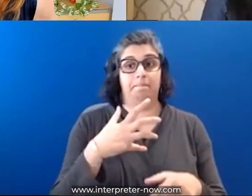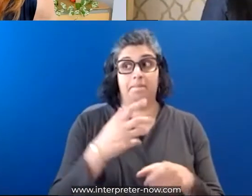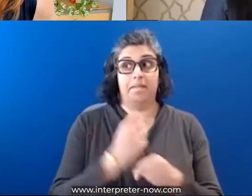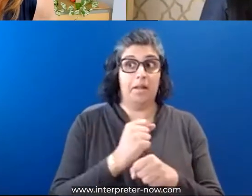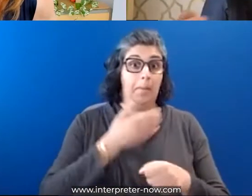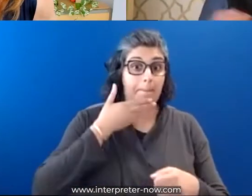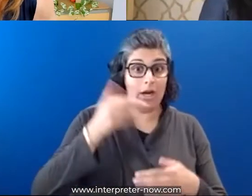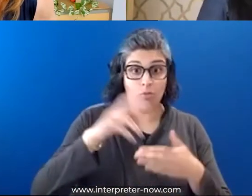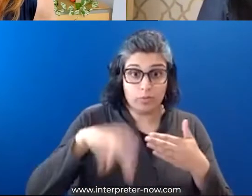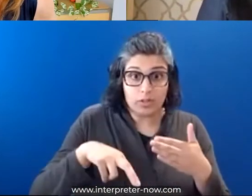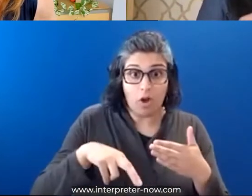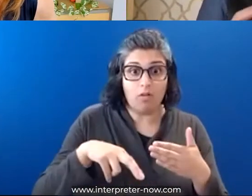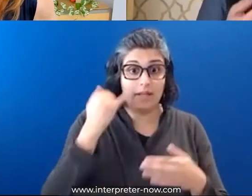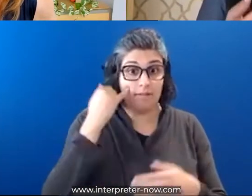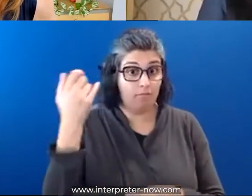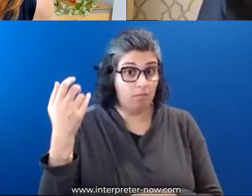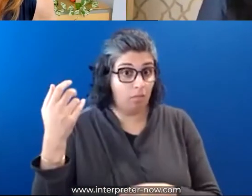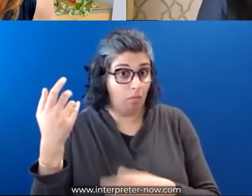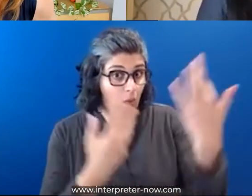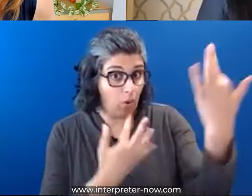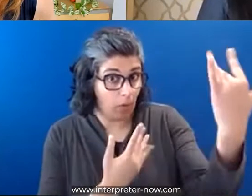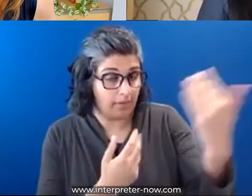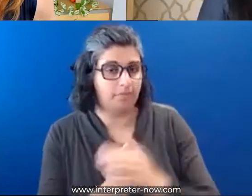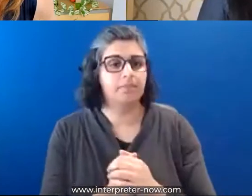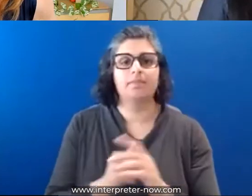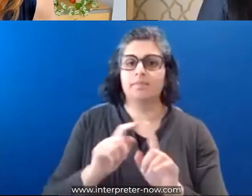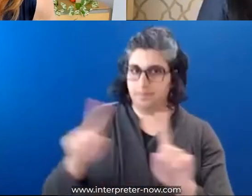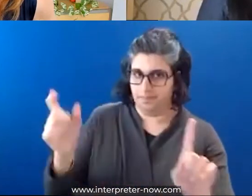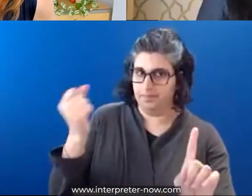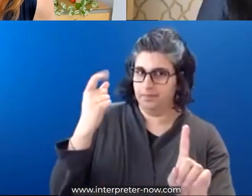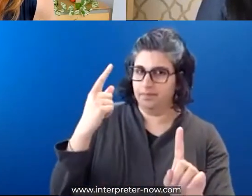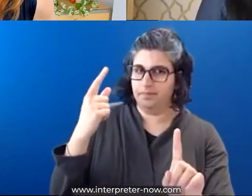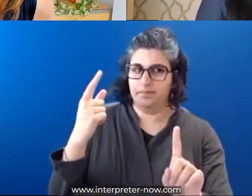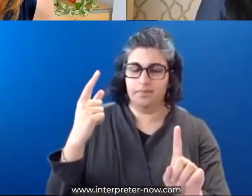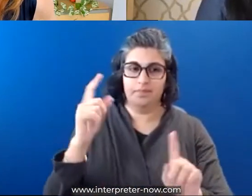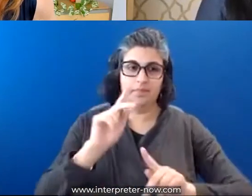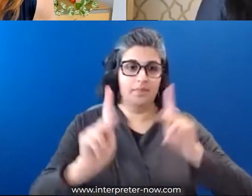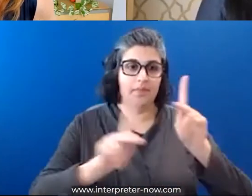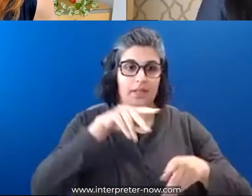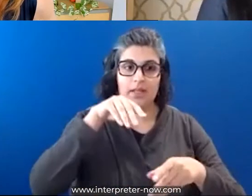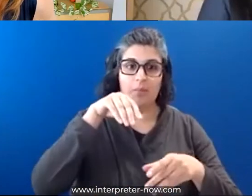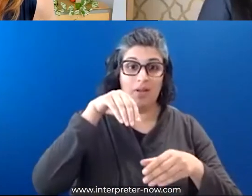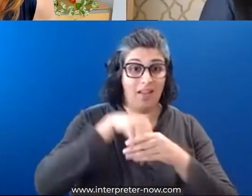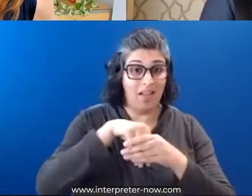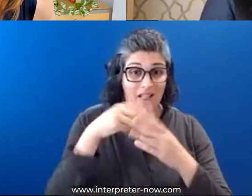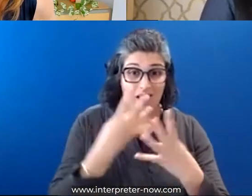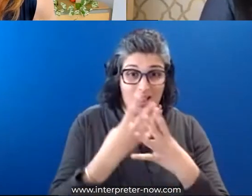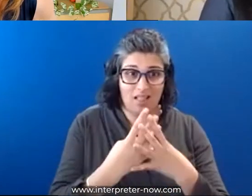But I'm turning to all of you today and saying the people inside cannot wait. They do not care who's in the White House.